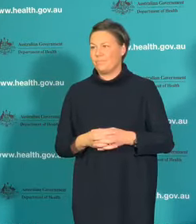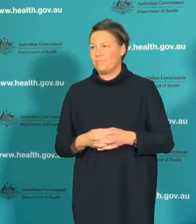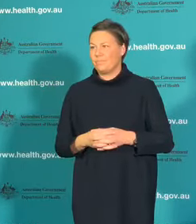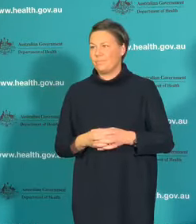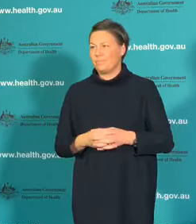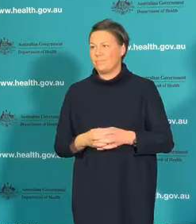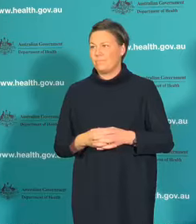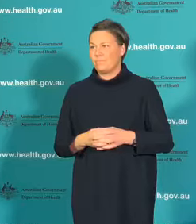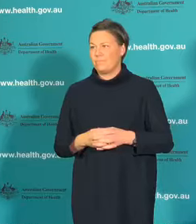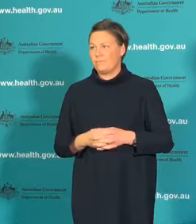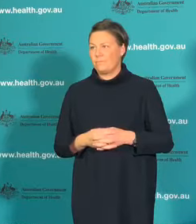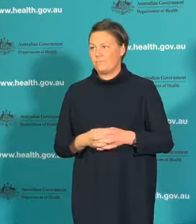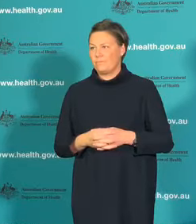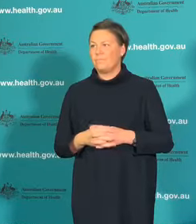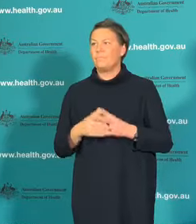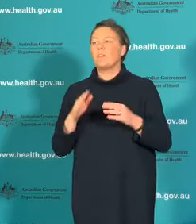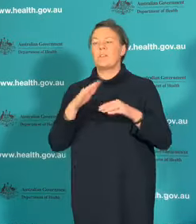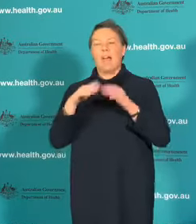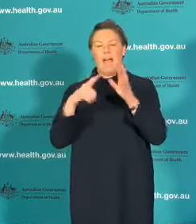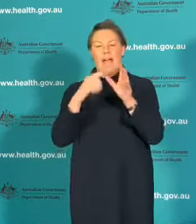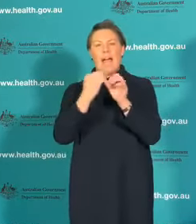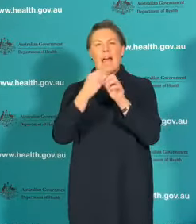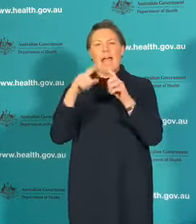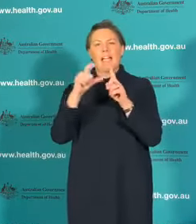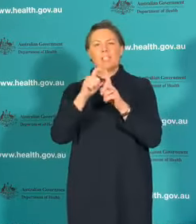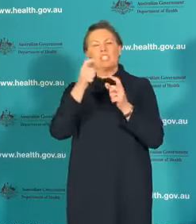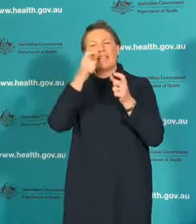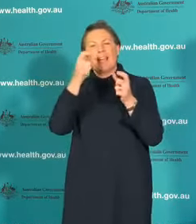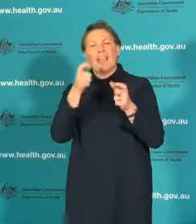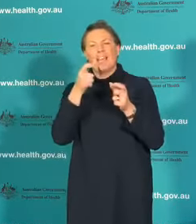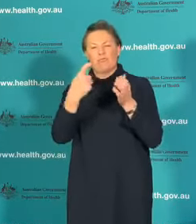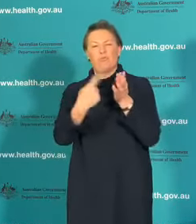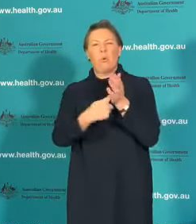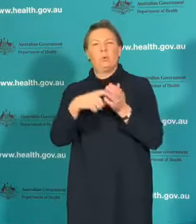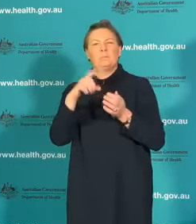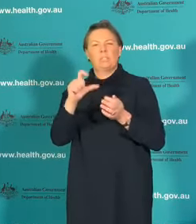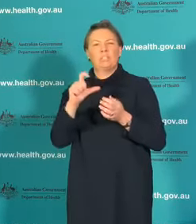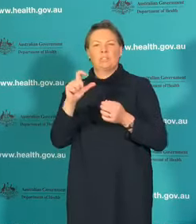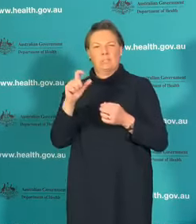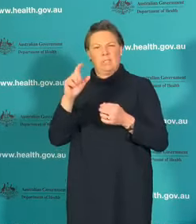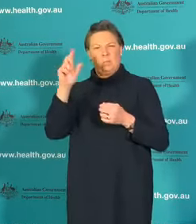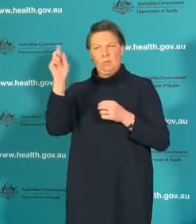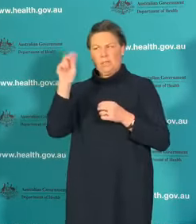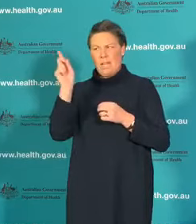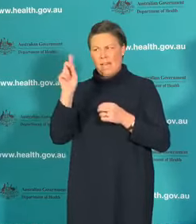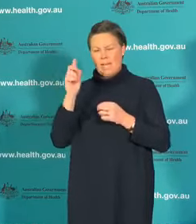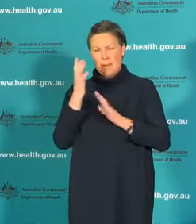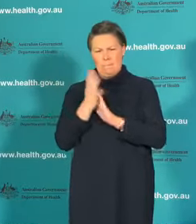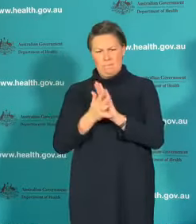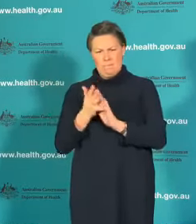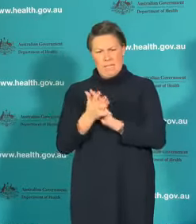in the Aged Care Royal Commission today, are you refuting that there was the gap between when the advice was given? Because that was